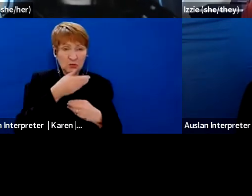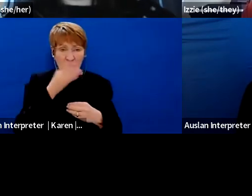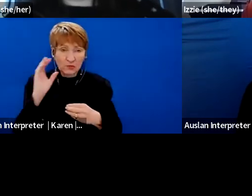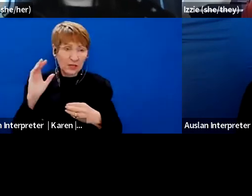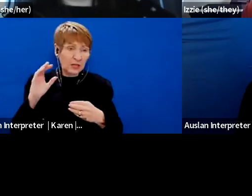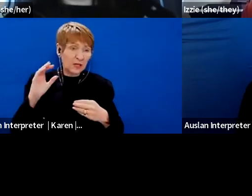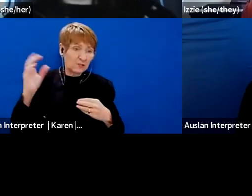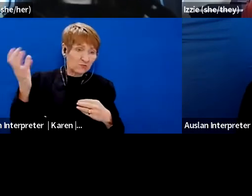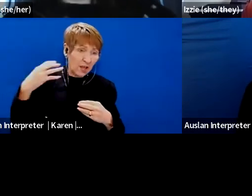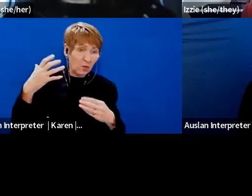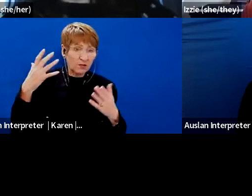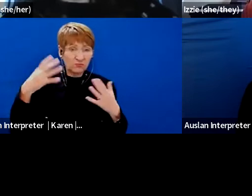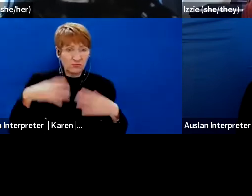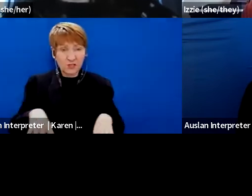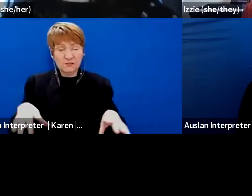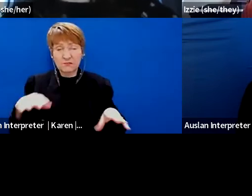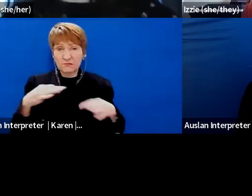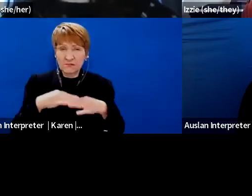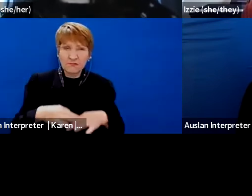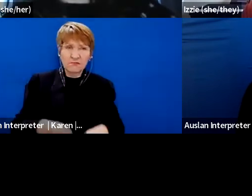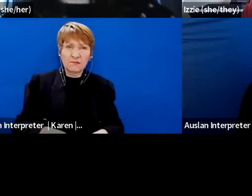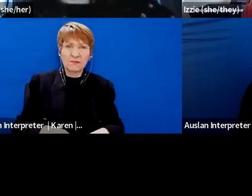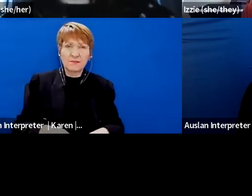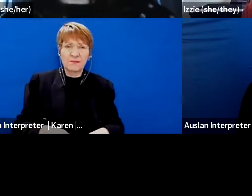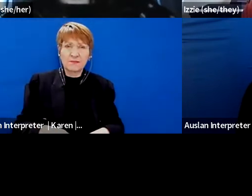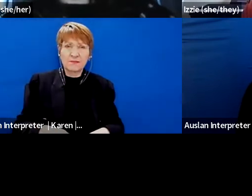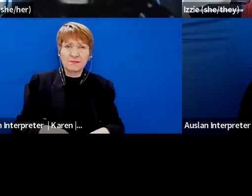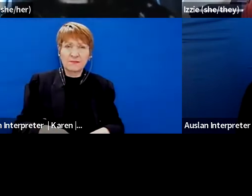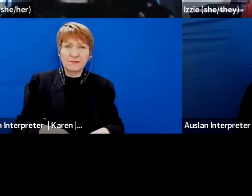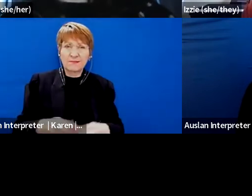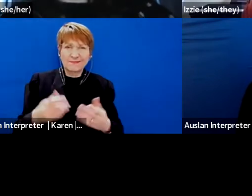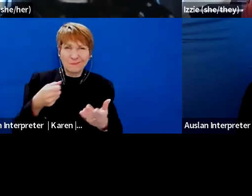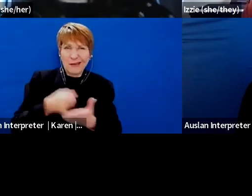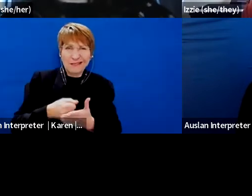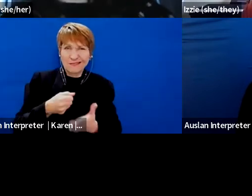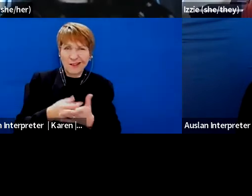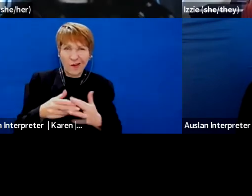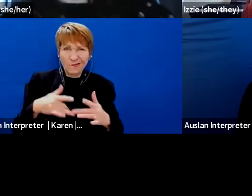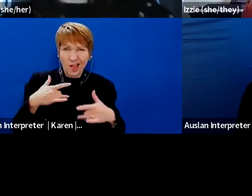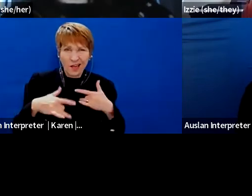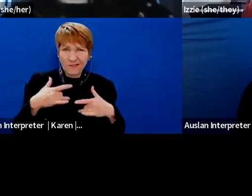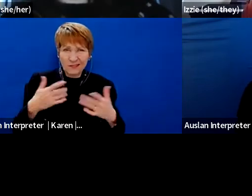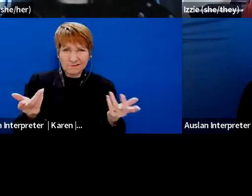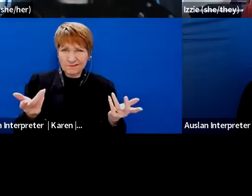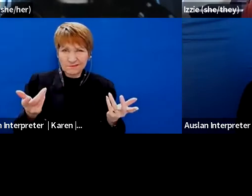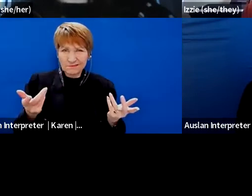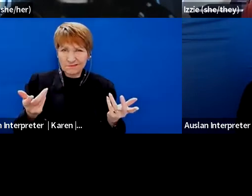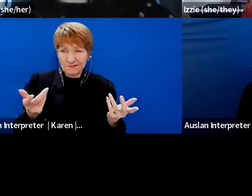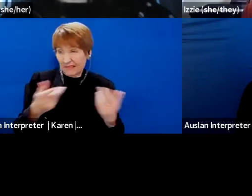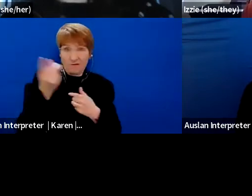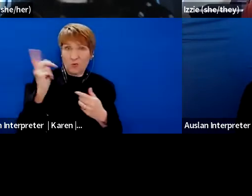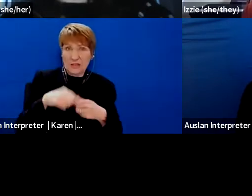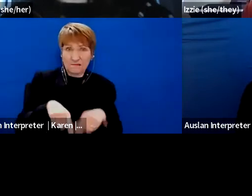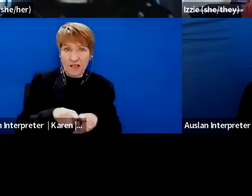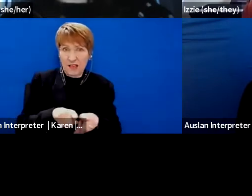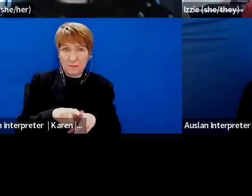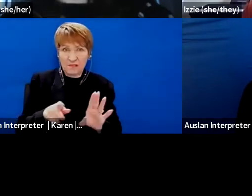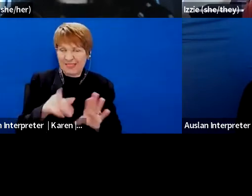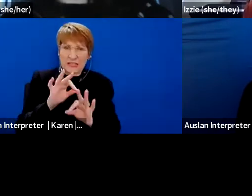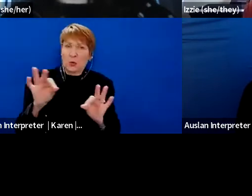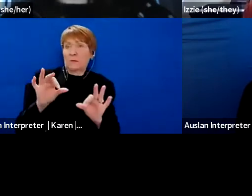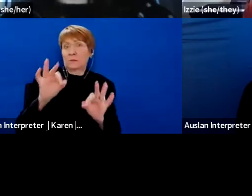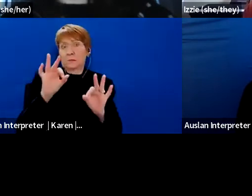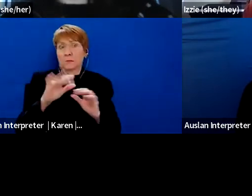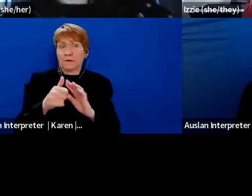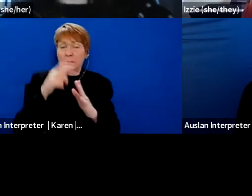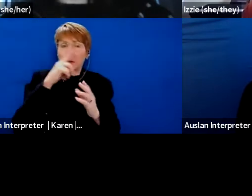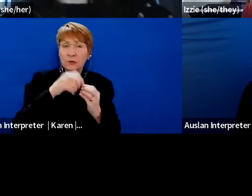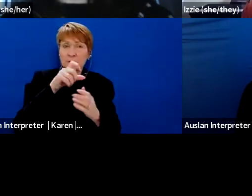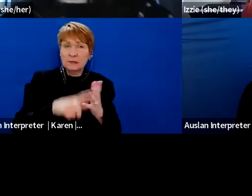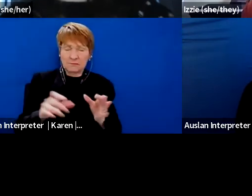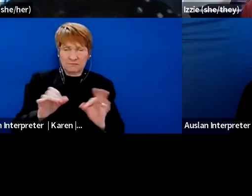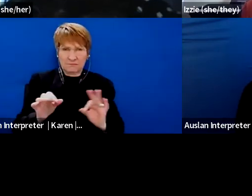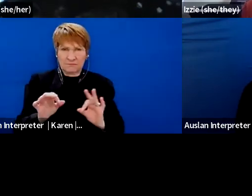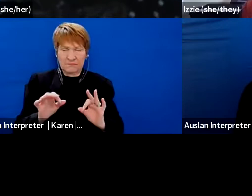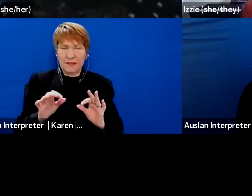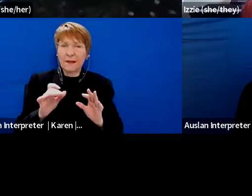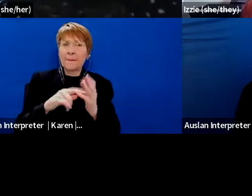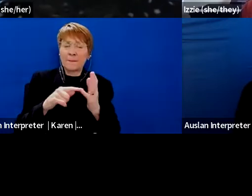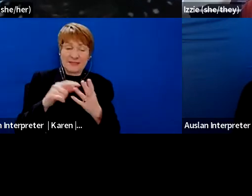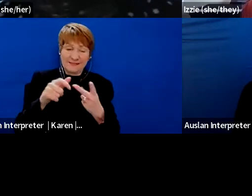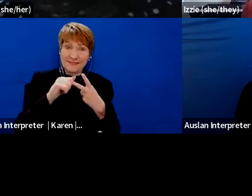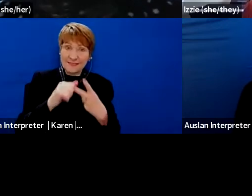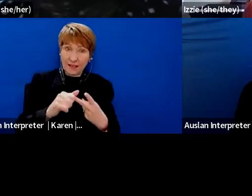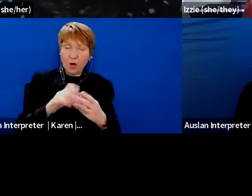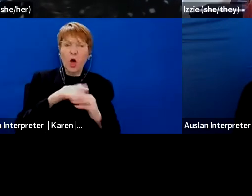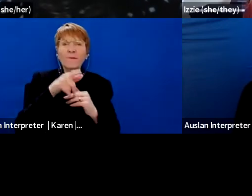Which, you know one called the basics of life special needs, they are just the basics getting up in the morning, etc. And, and also some of those things to sort of access the activities that you enjoy.